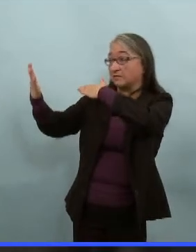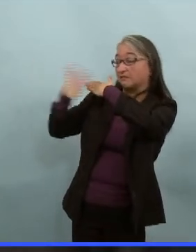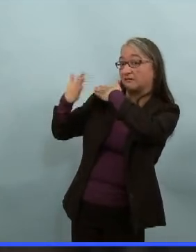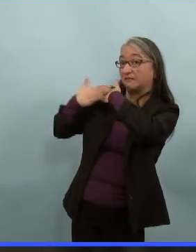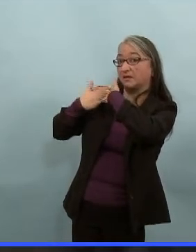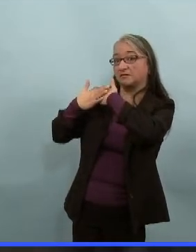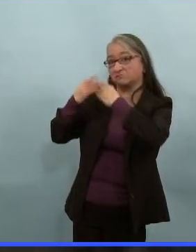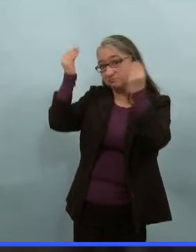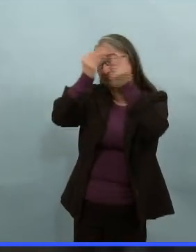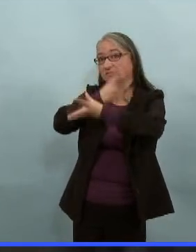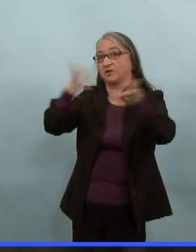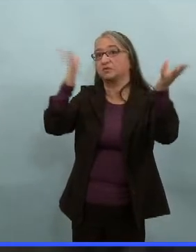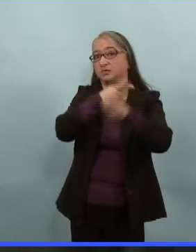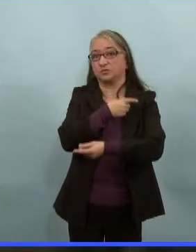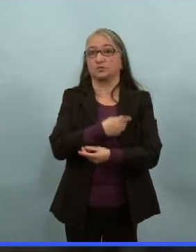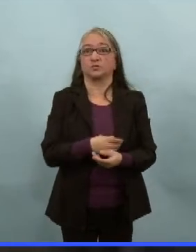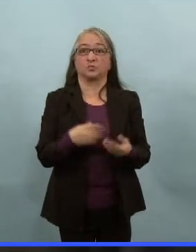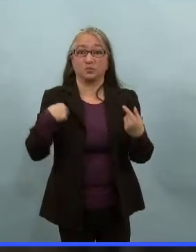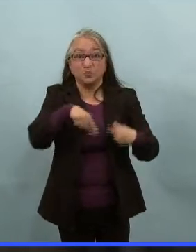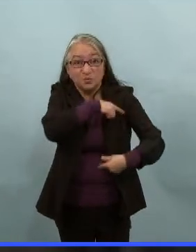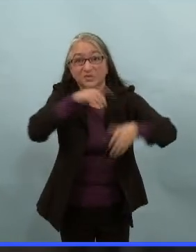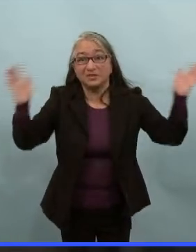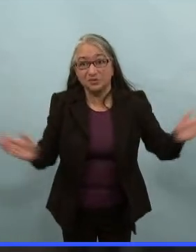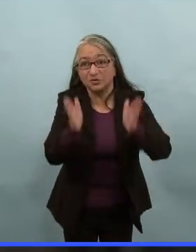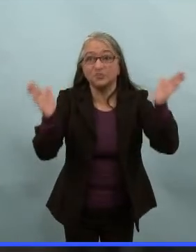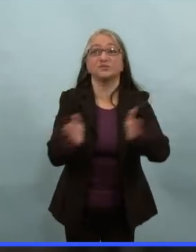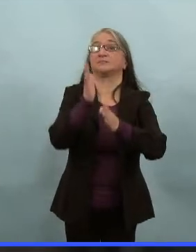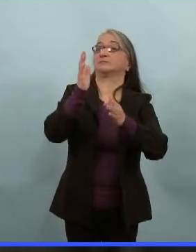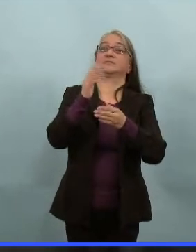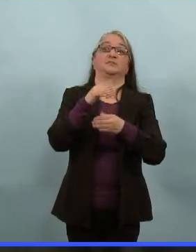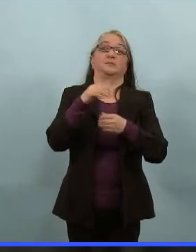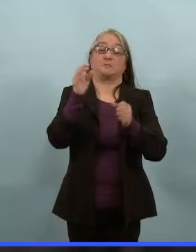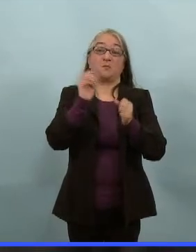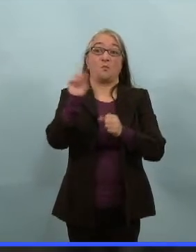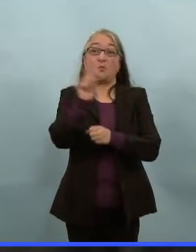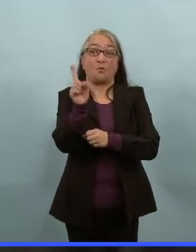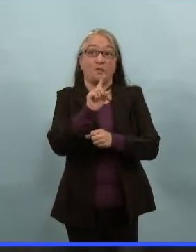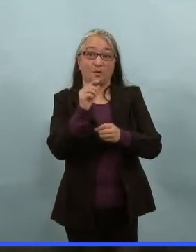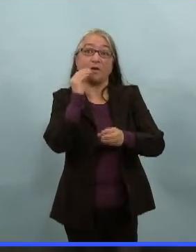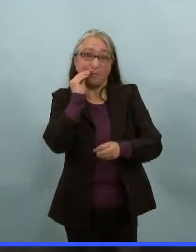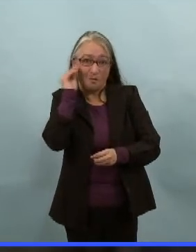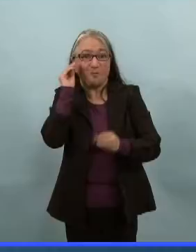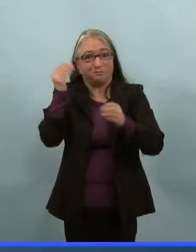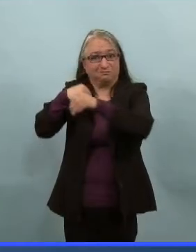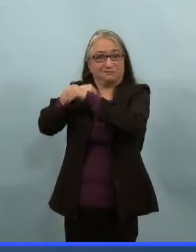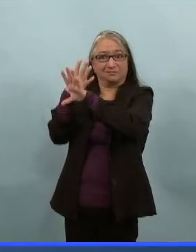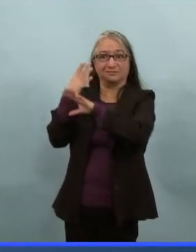people to work from home if you can i think we've always said that and we'll continue to say that dr